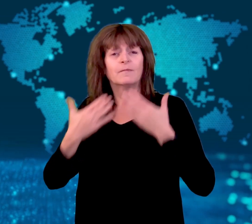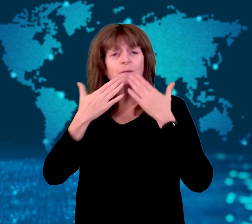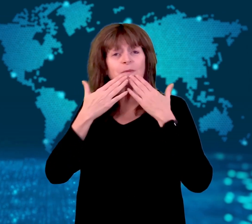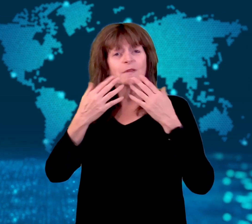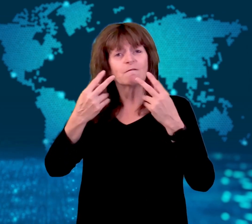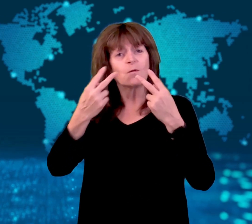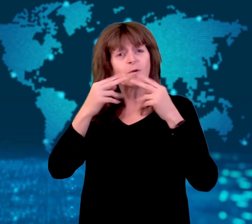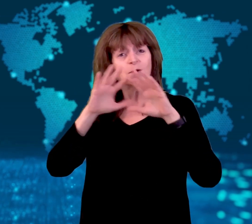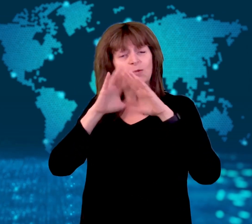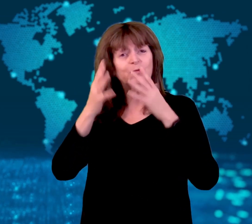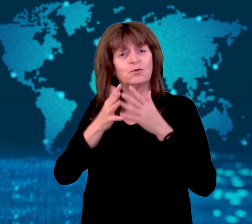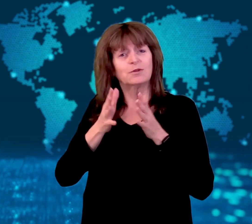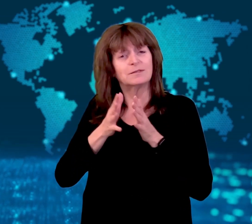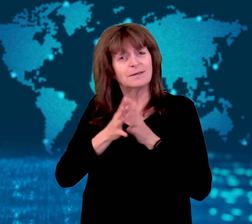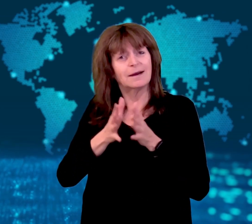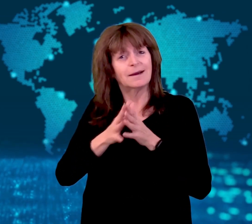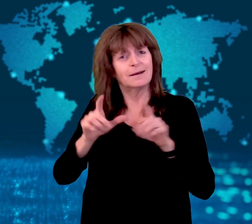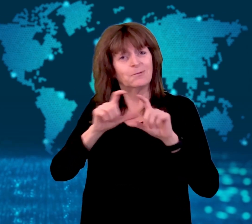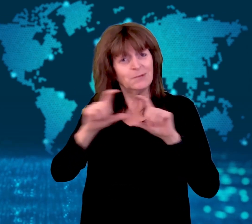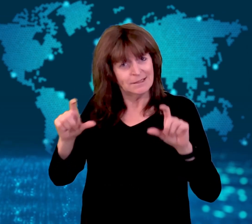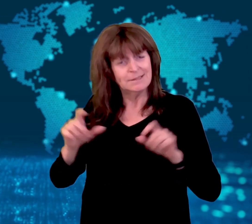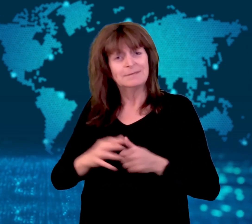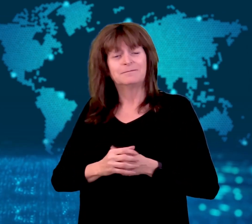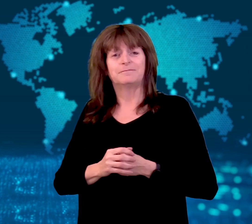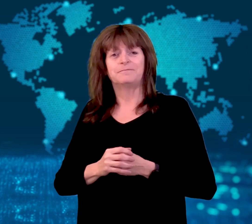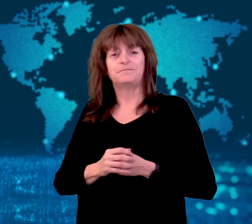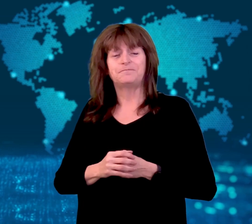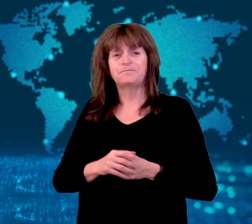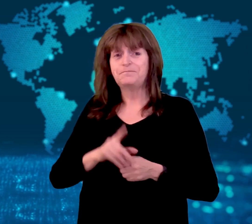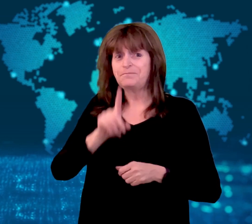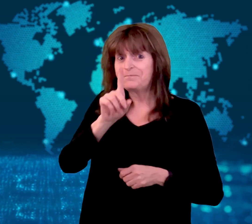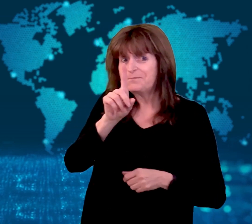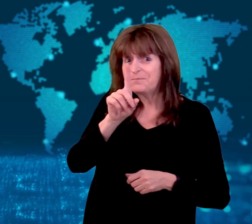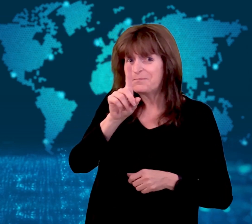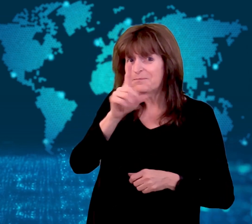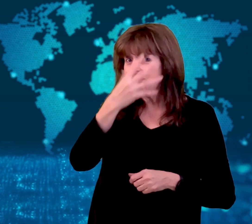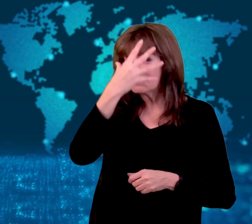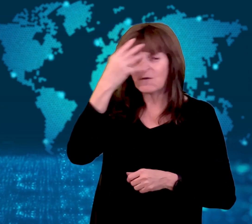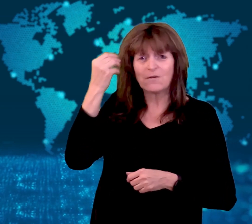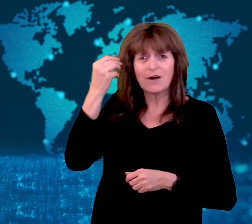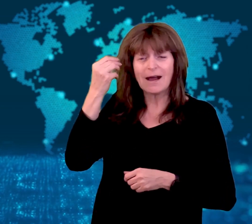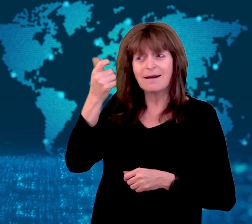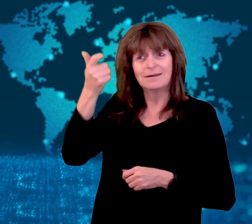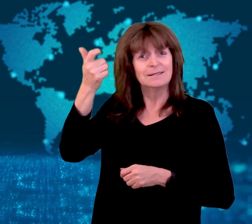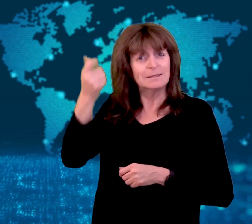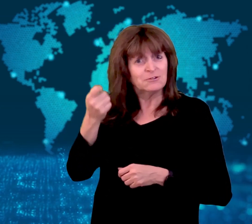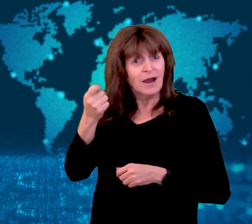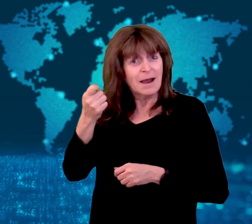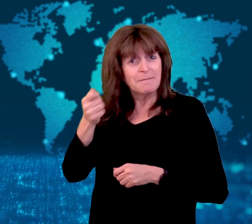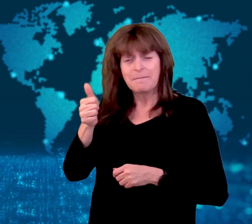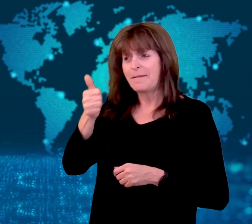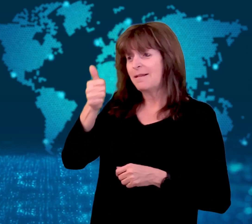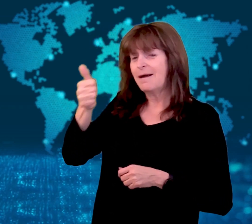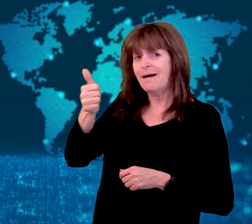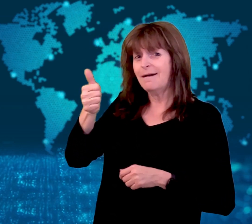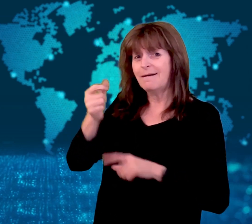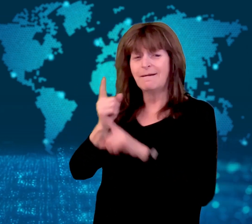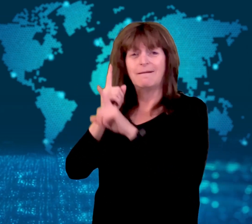Thank you for watching WorldSign Week. Don't forget to subscribe, like,